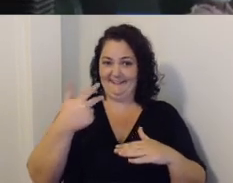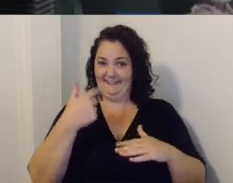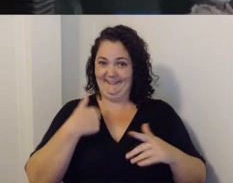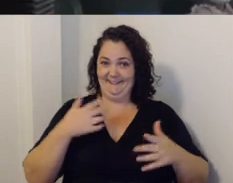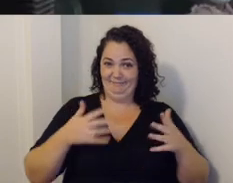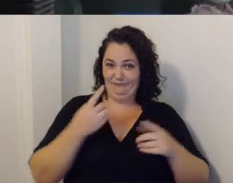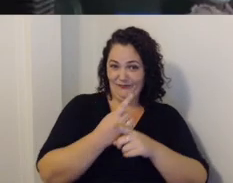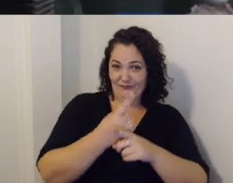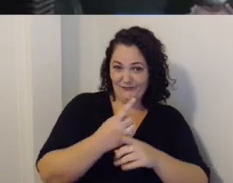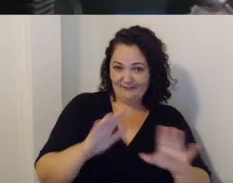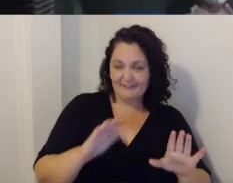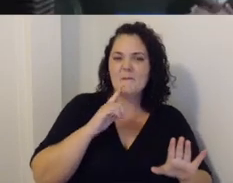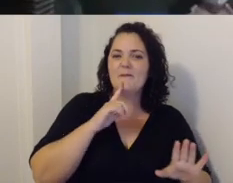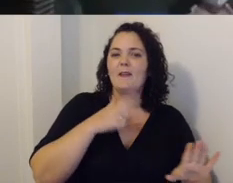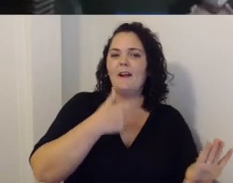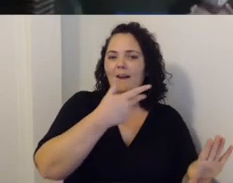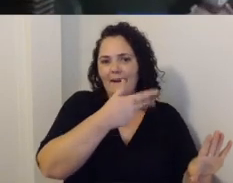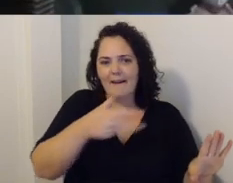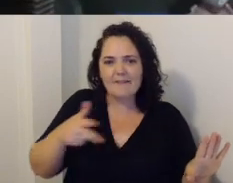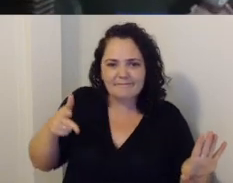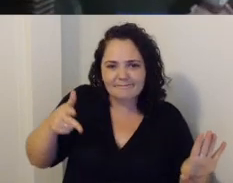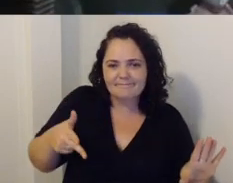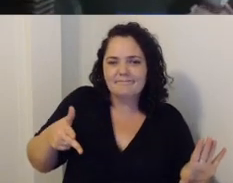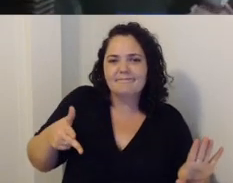where you're seeing myself and Atticus and Rachel and we're going to switch over to another camera